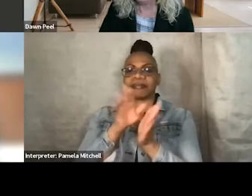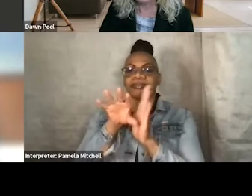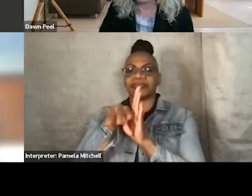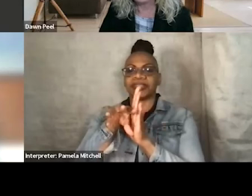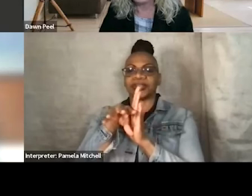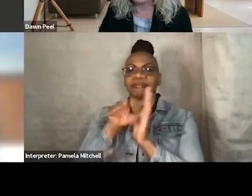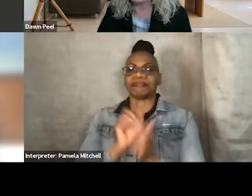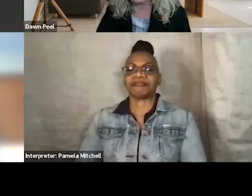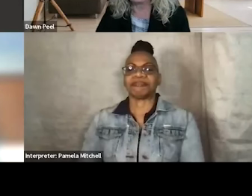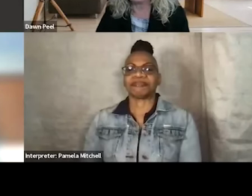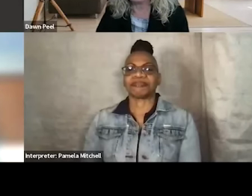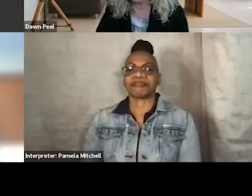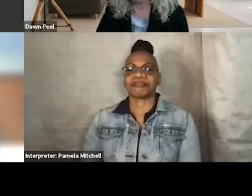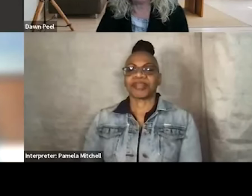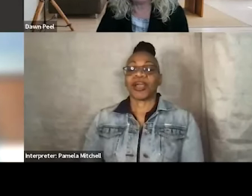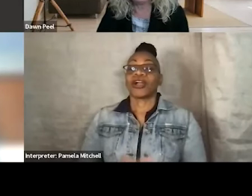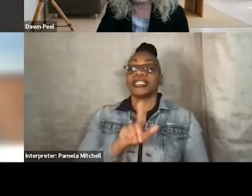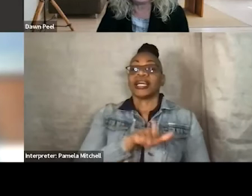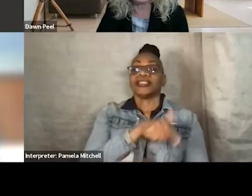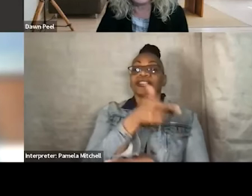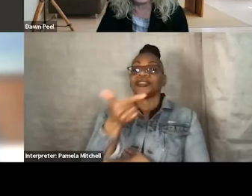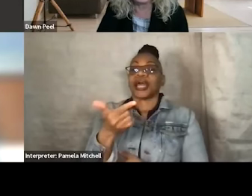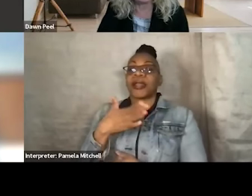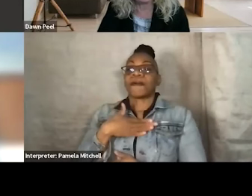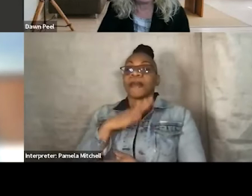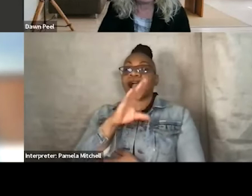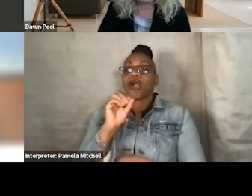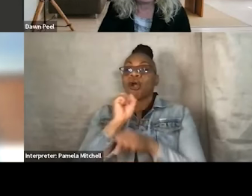All right, I'll turn it over to my colleagues from Kansas. Thank you.